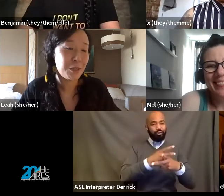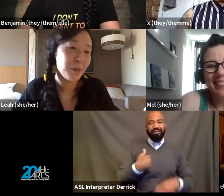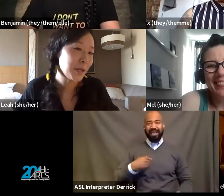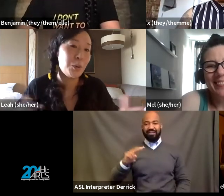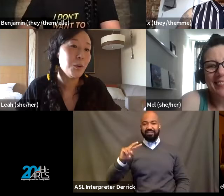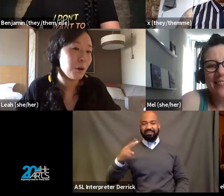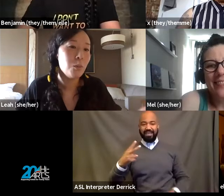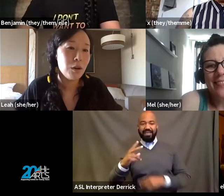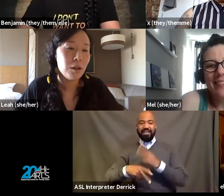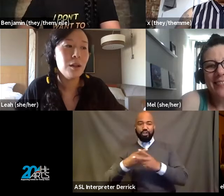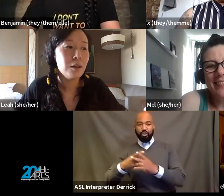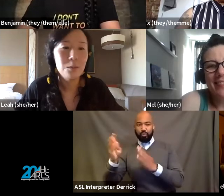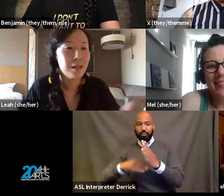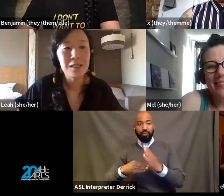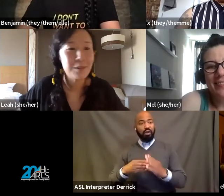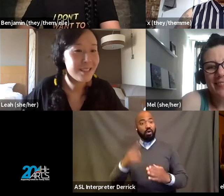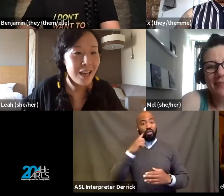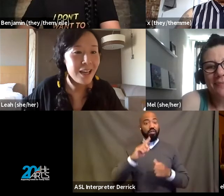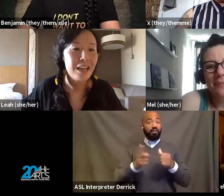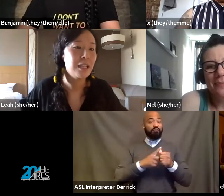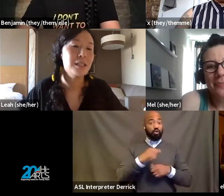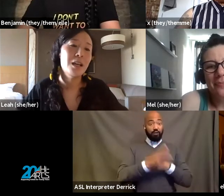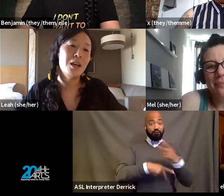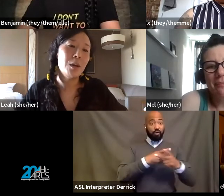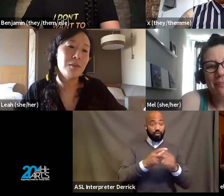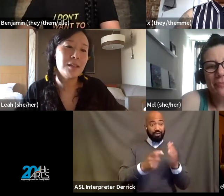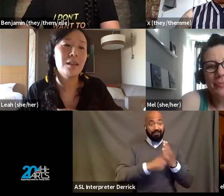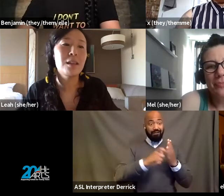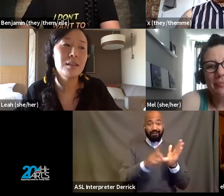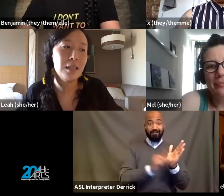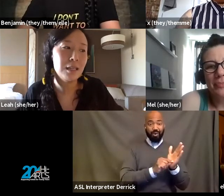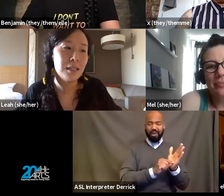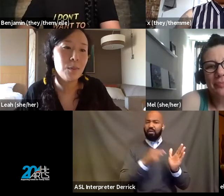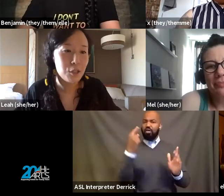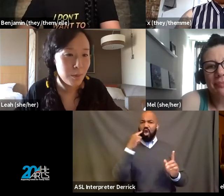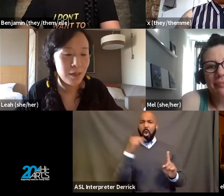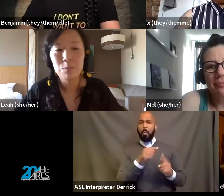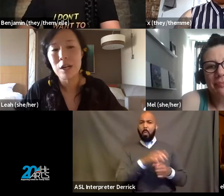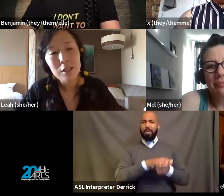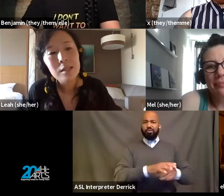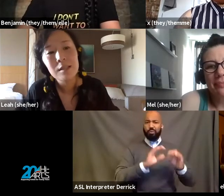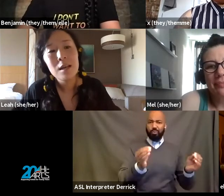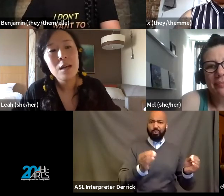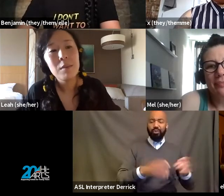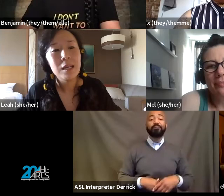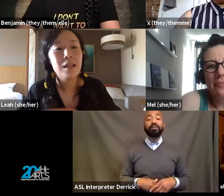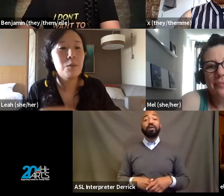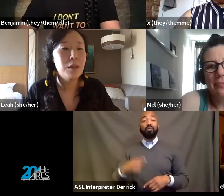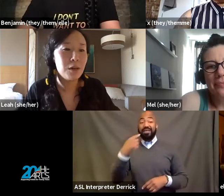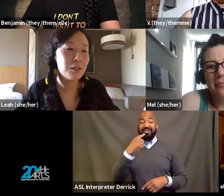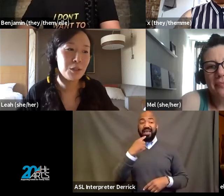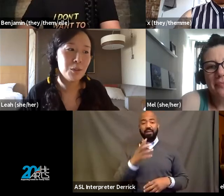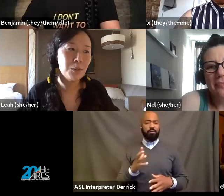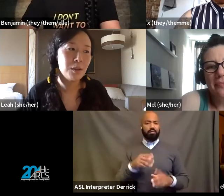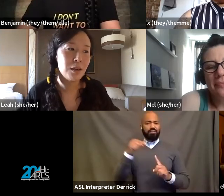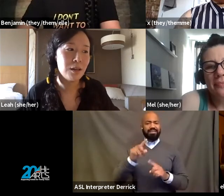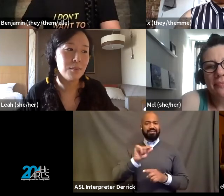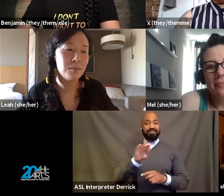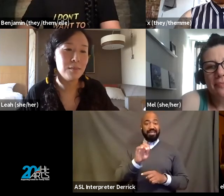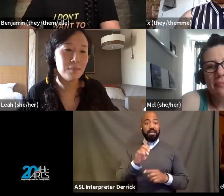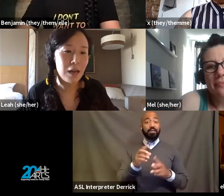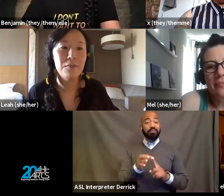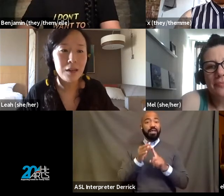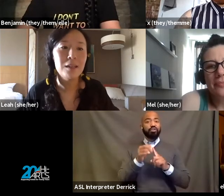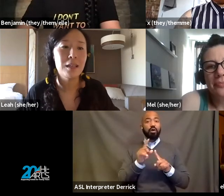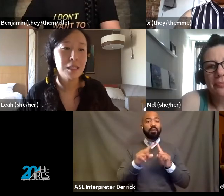Leah (she/her): have fun and experiment like I would love to see X, I want to see like little qr codes on like the edge of the page and have like 10 different videos hidden in text.